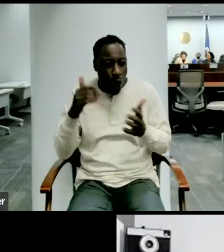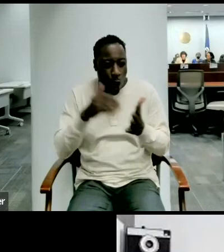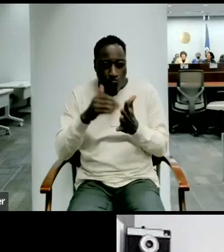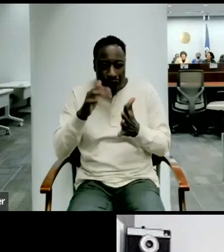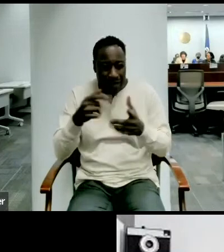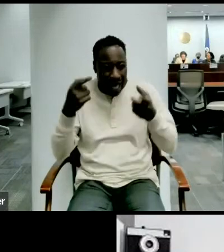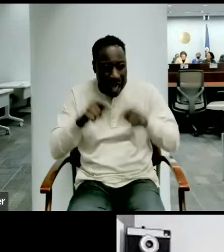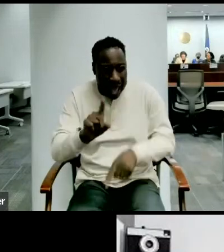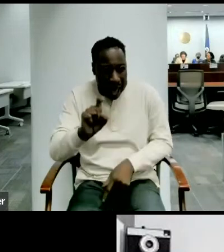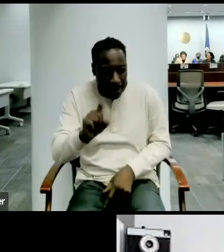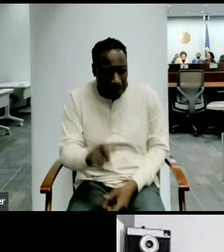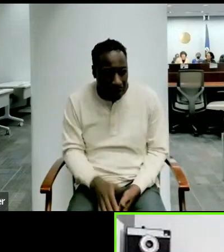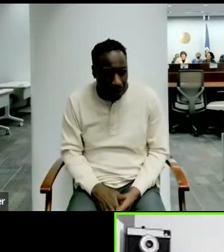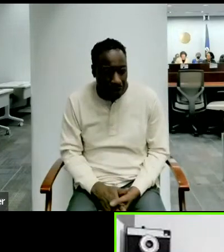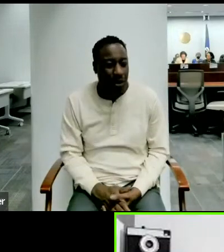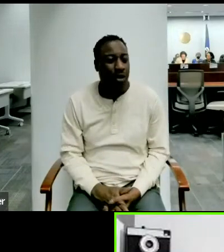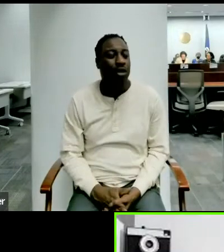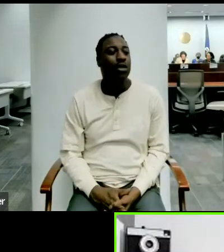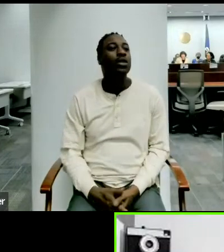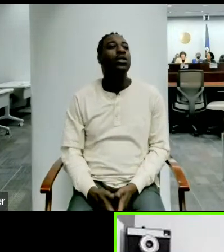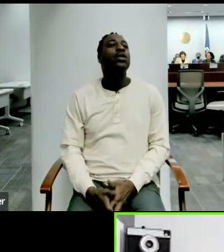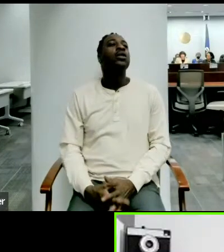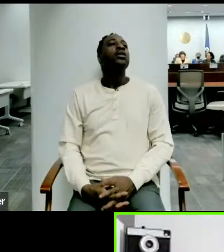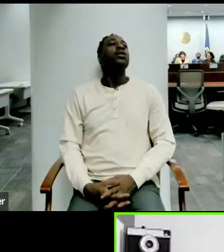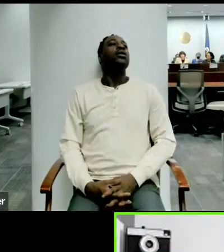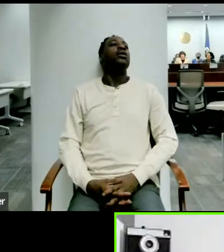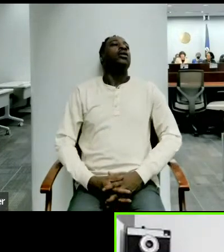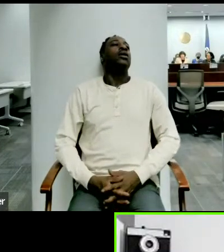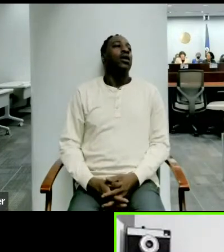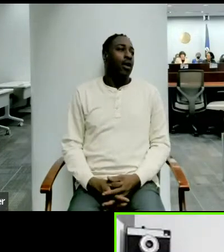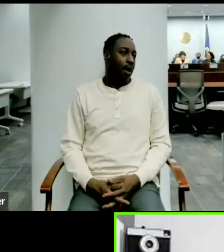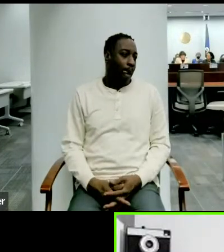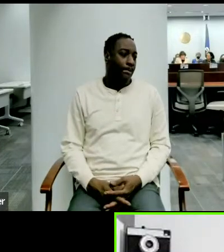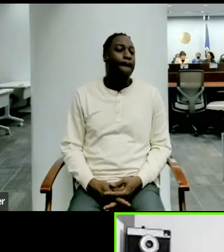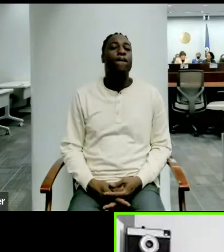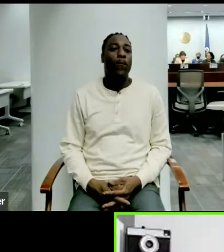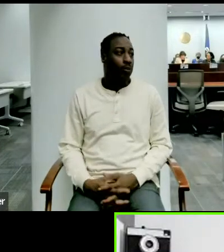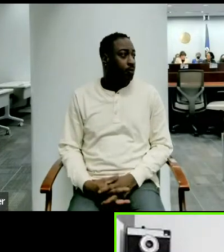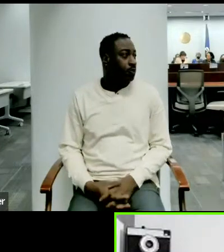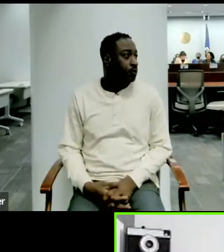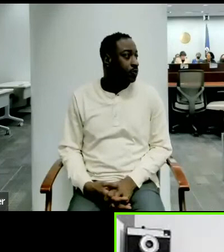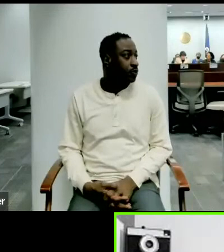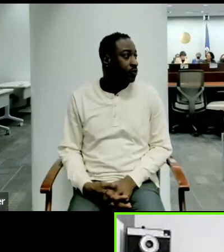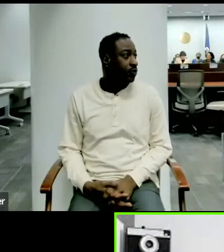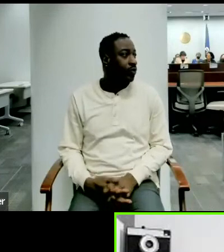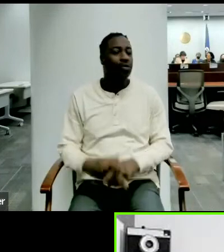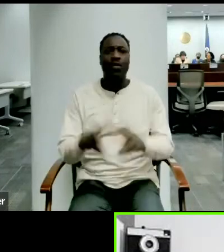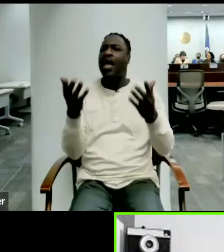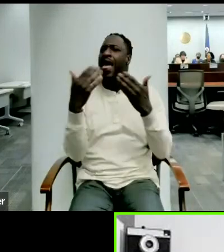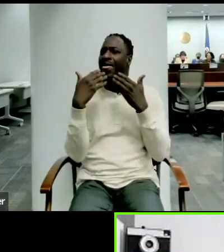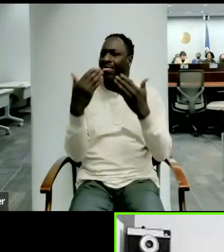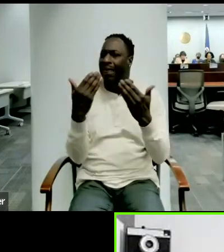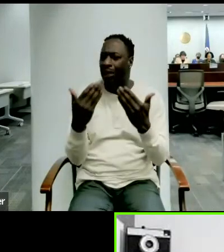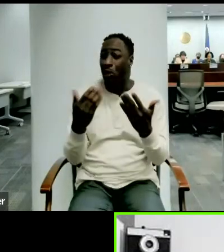Um, thank you Vice Chair. Um, I can look further into this, I mean we know